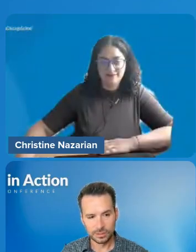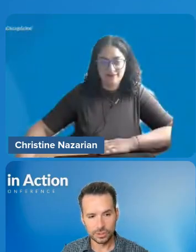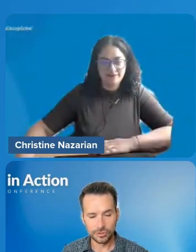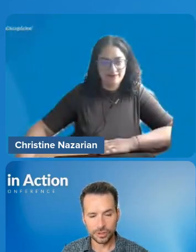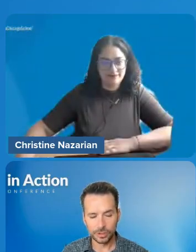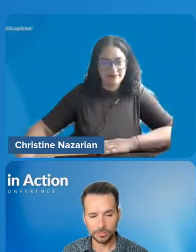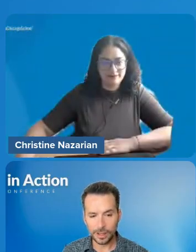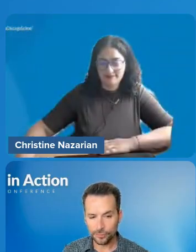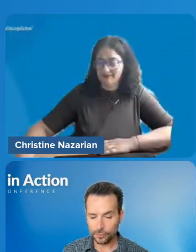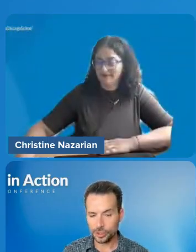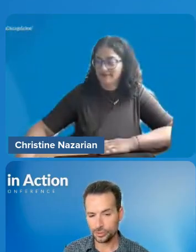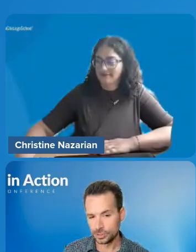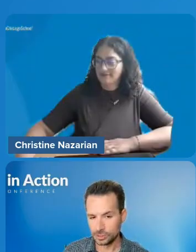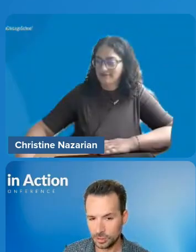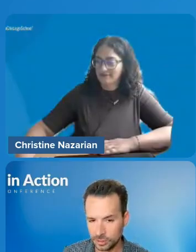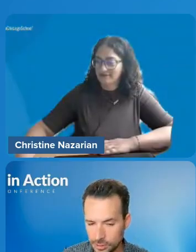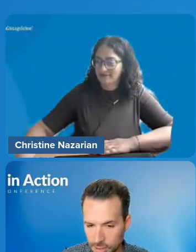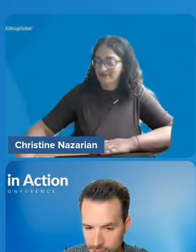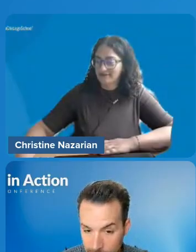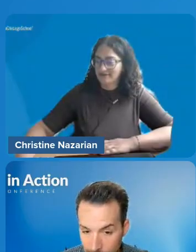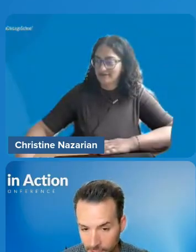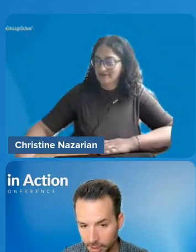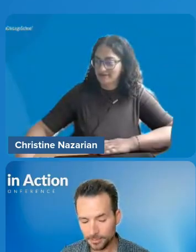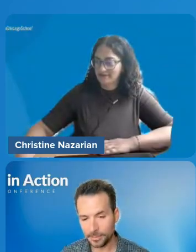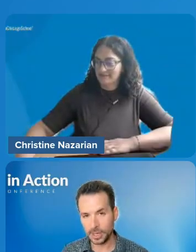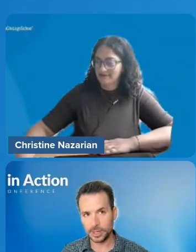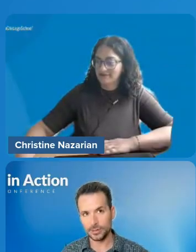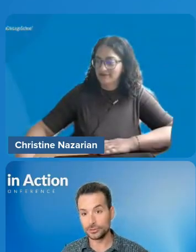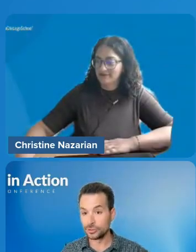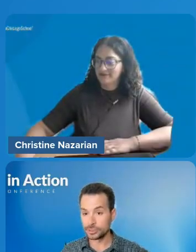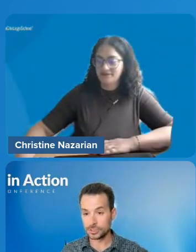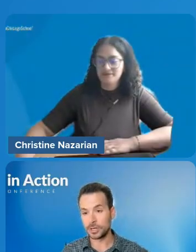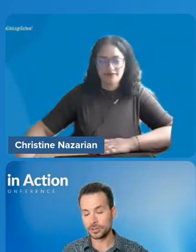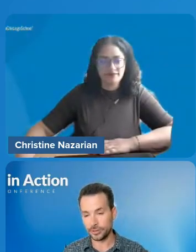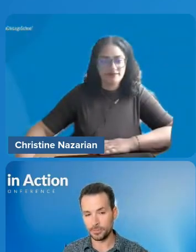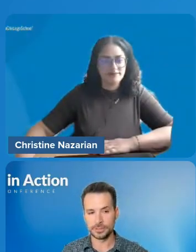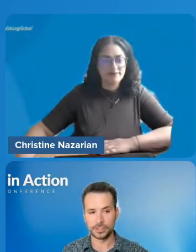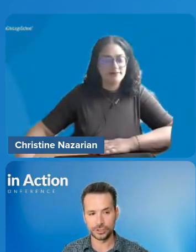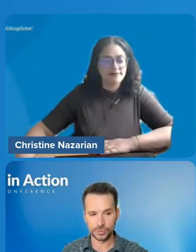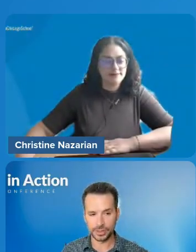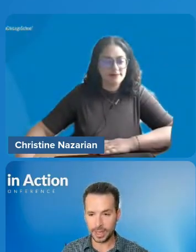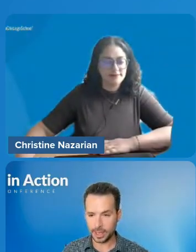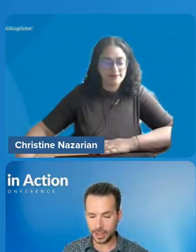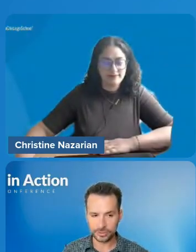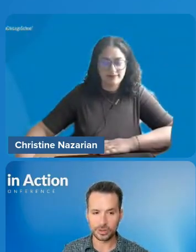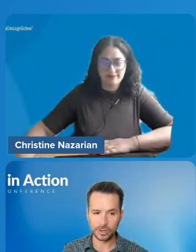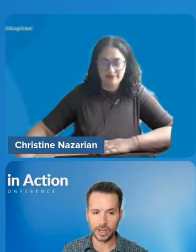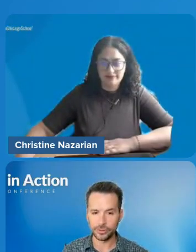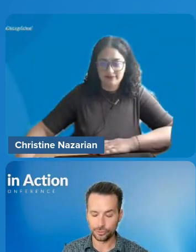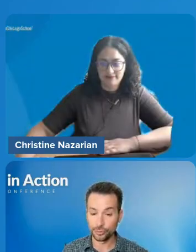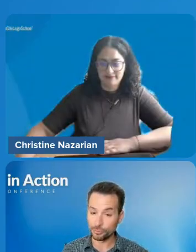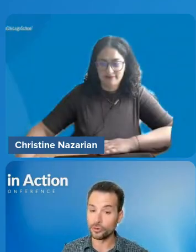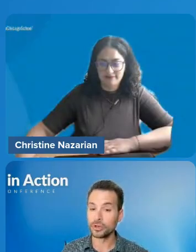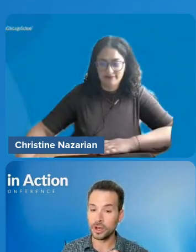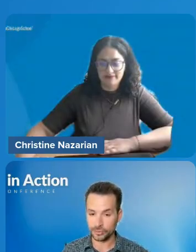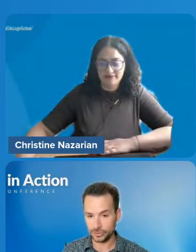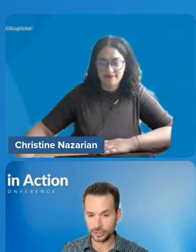So the platform we use is called SimCare and the students conduct therapy sessions with avatar clients through spoken conversation.